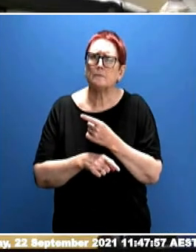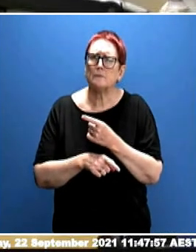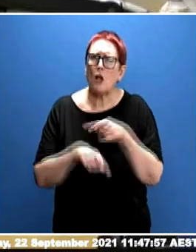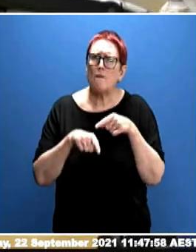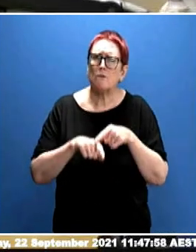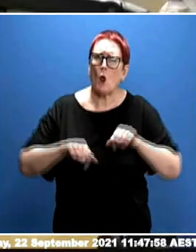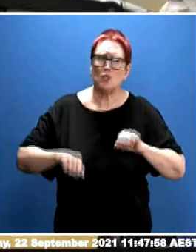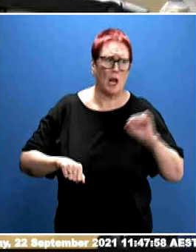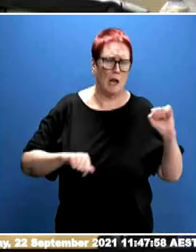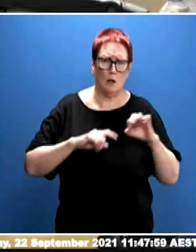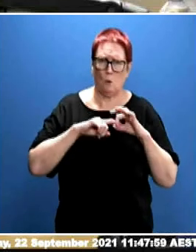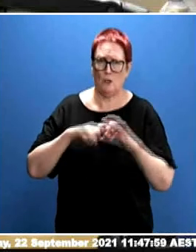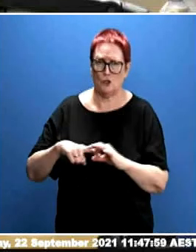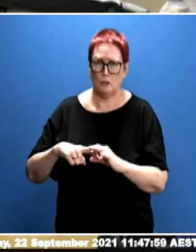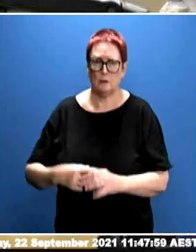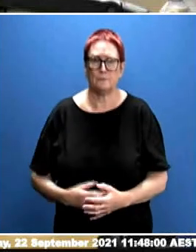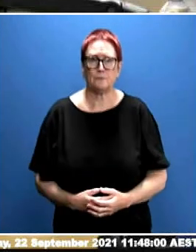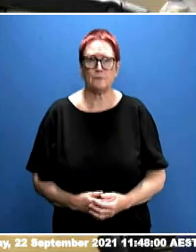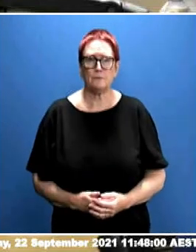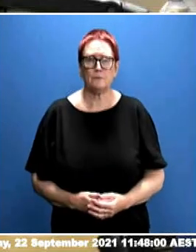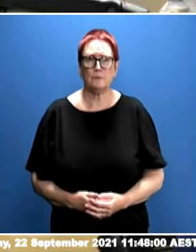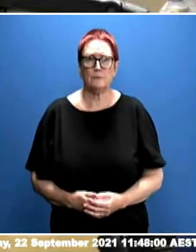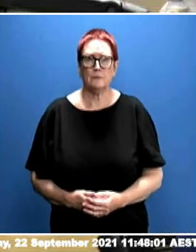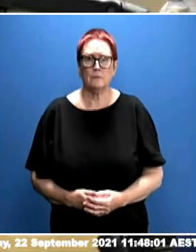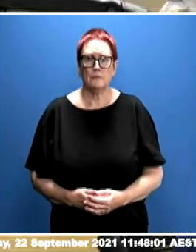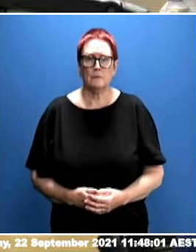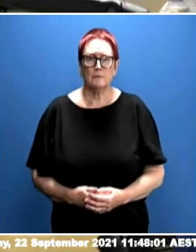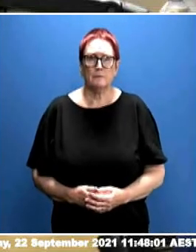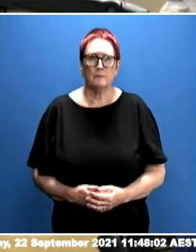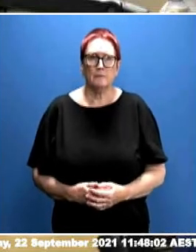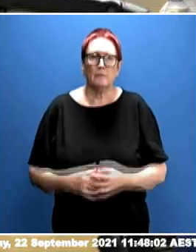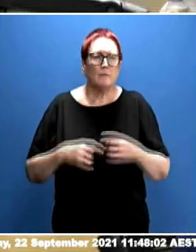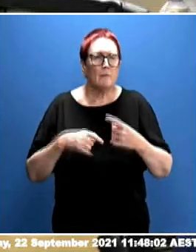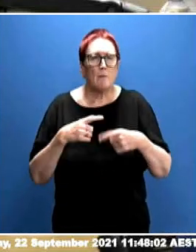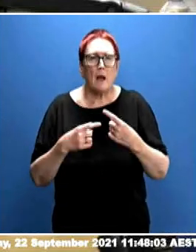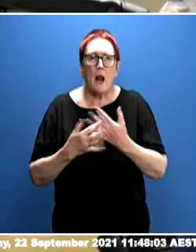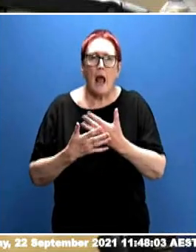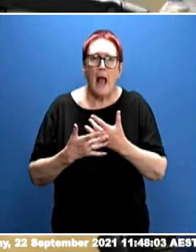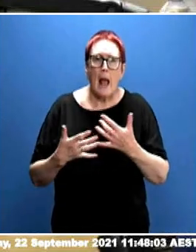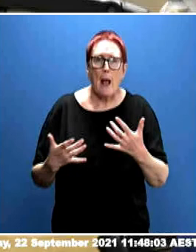question about what you understand of the proportions of children in the